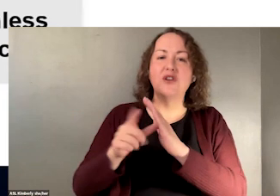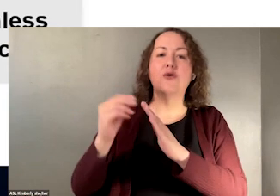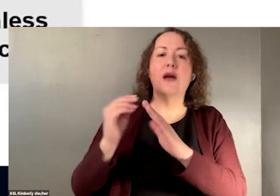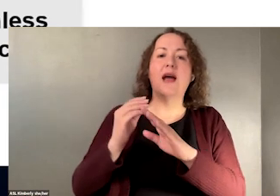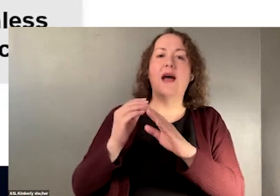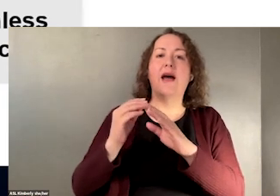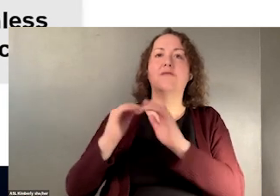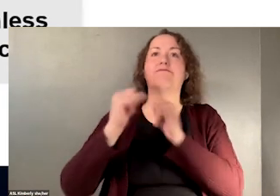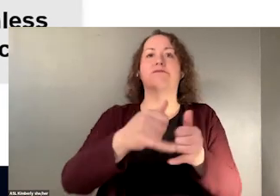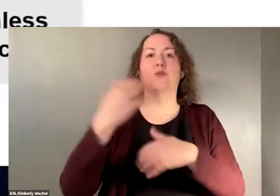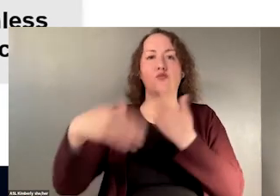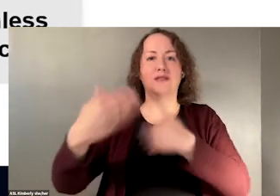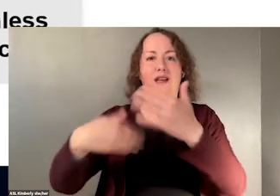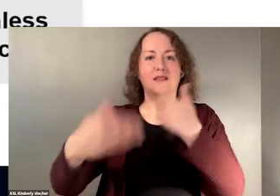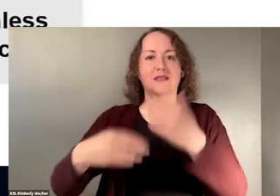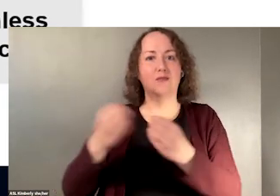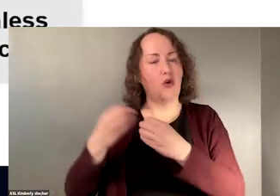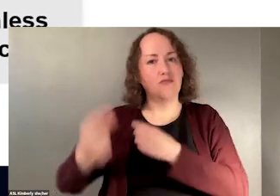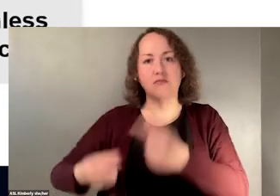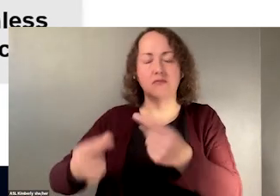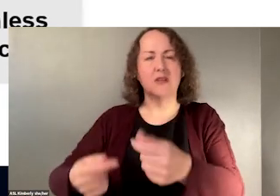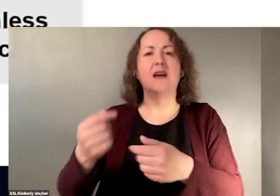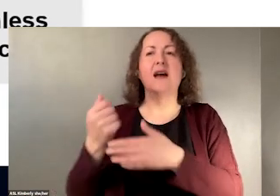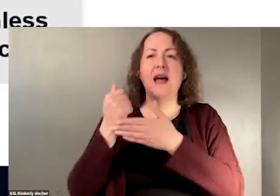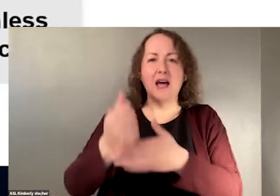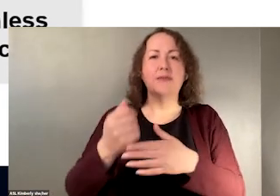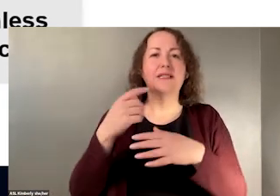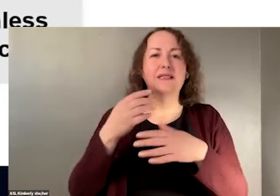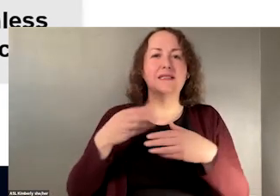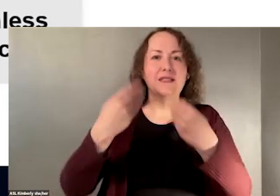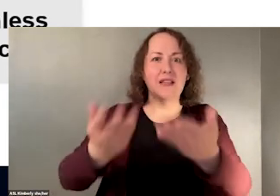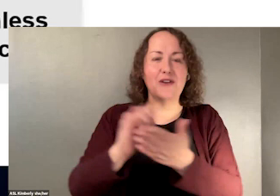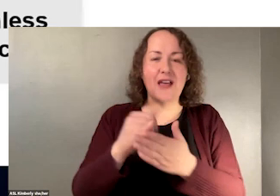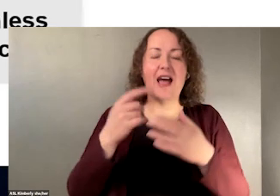helping to deliver effective experiences through the entire proposal lifecycle.